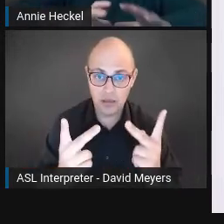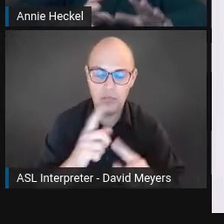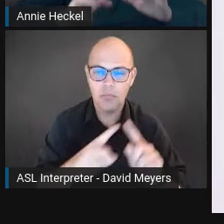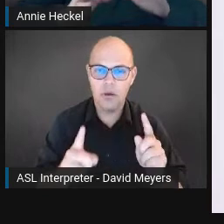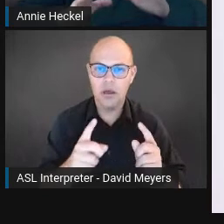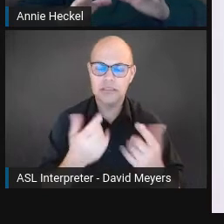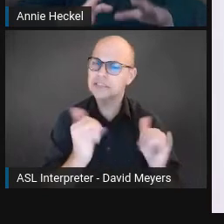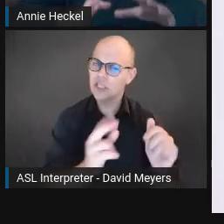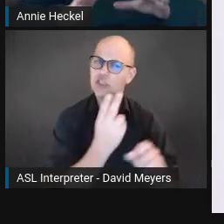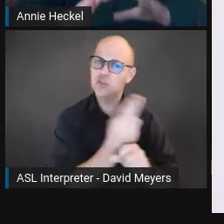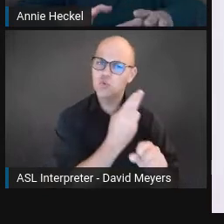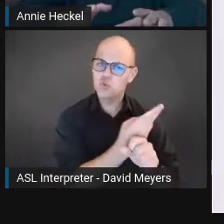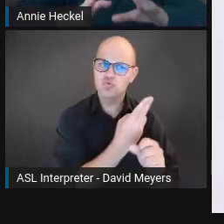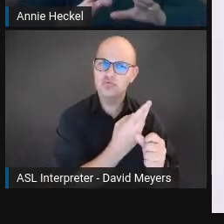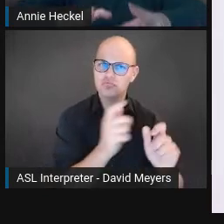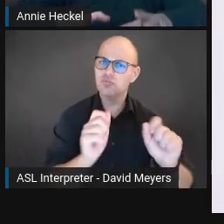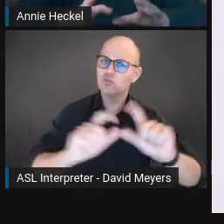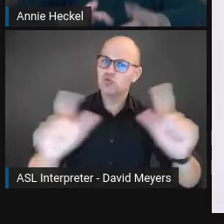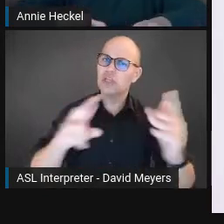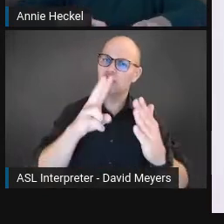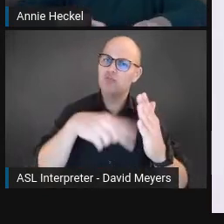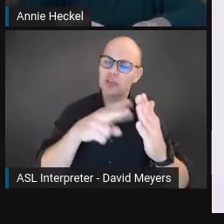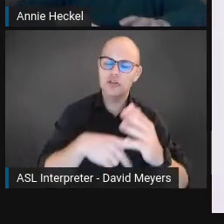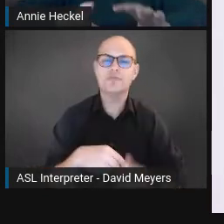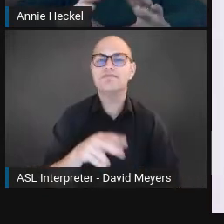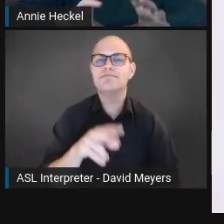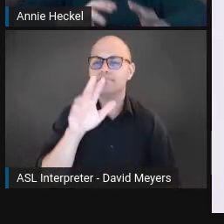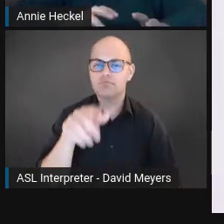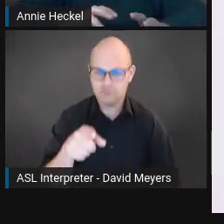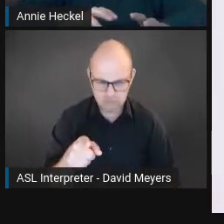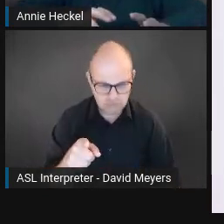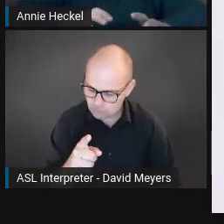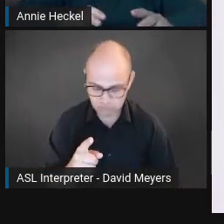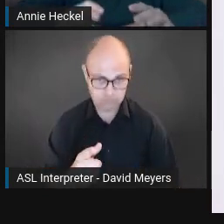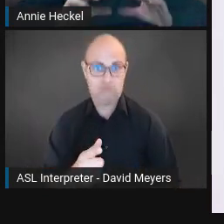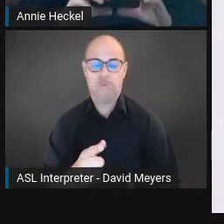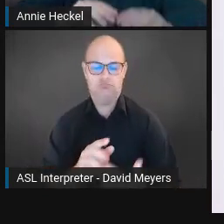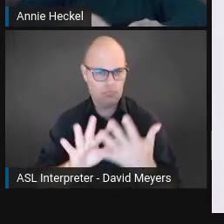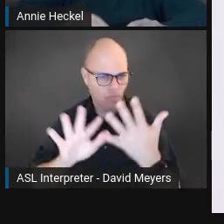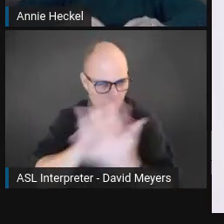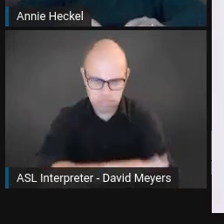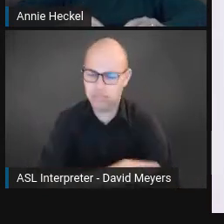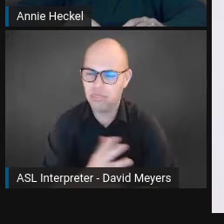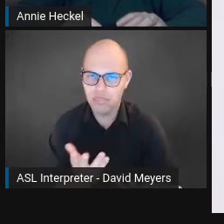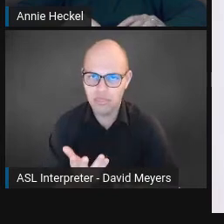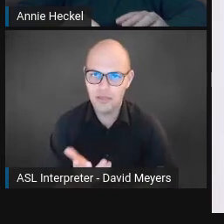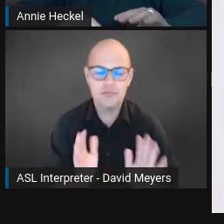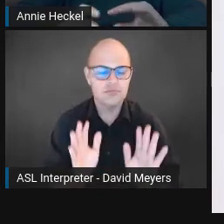No ARIA is better than bad ARIA. If you're going to use ARIA, make sure you know how you use it,